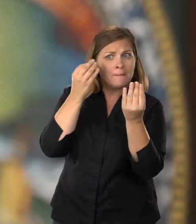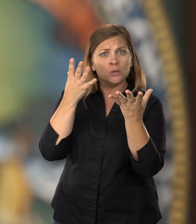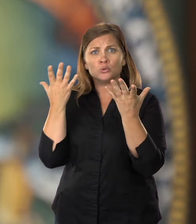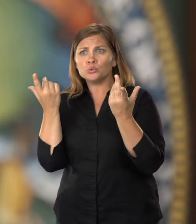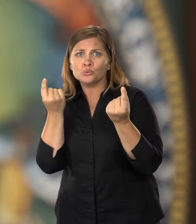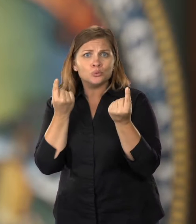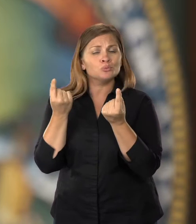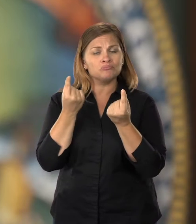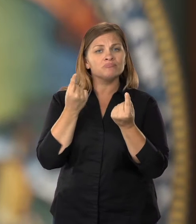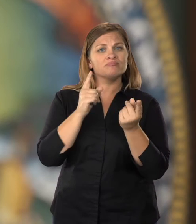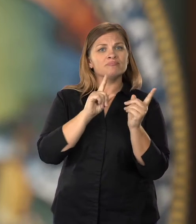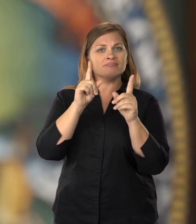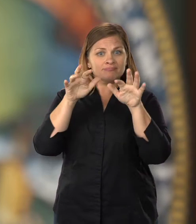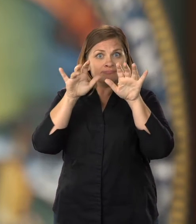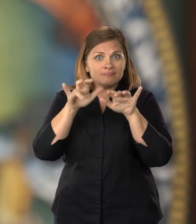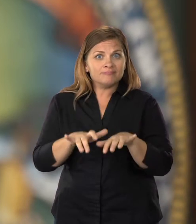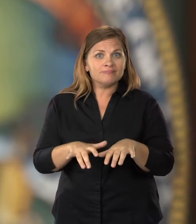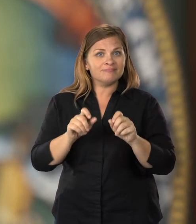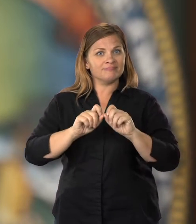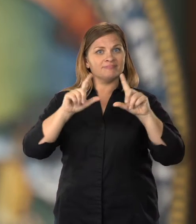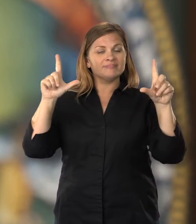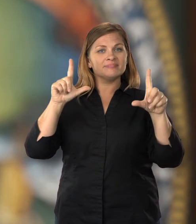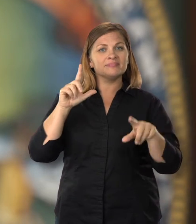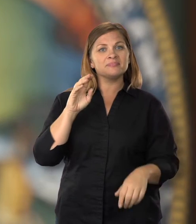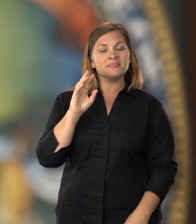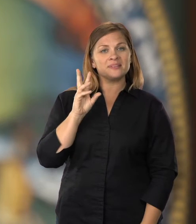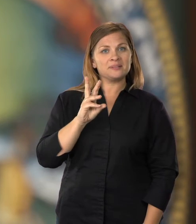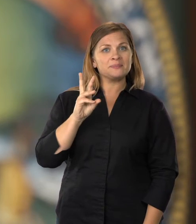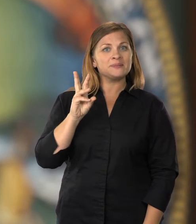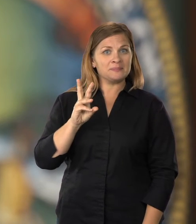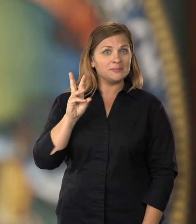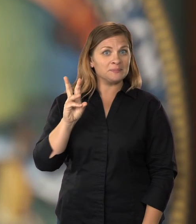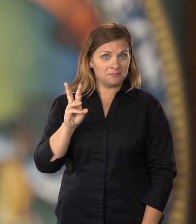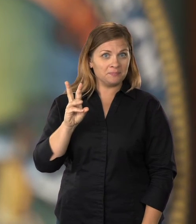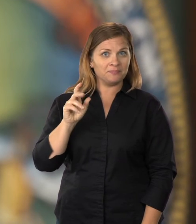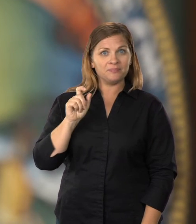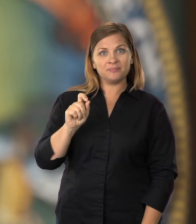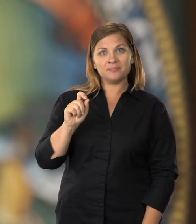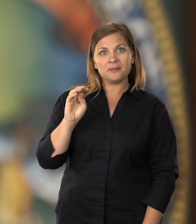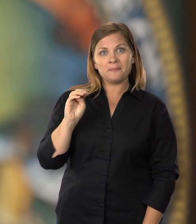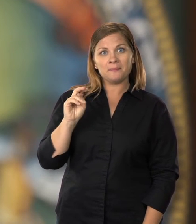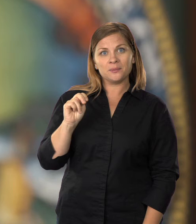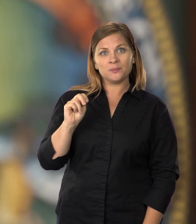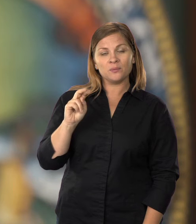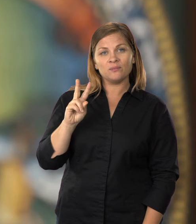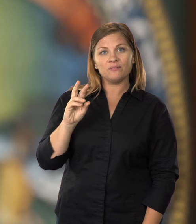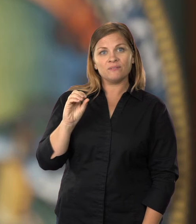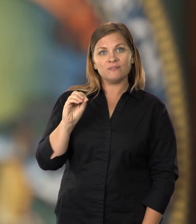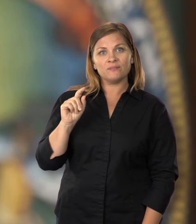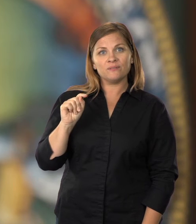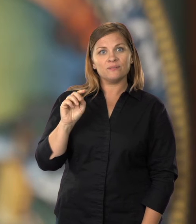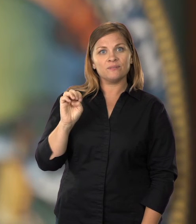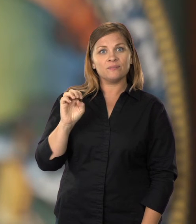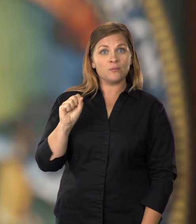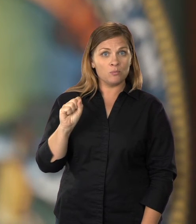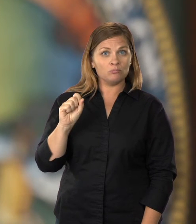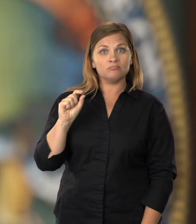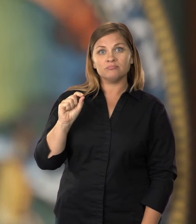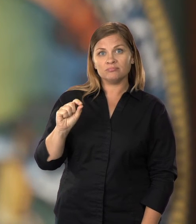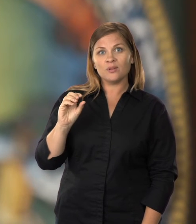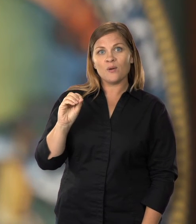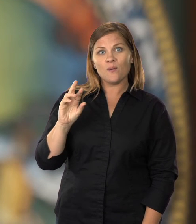For more information, go to www.mnvotes.org.